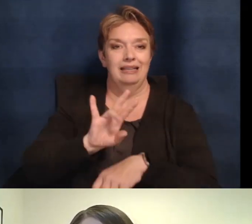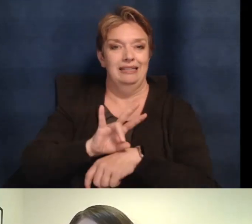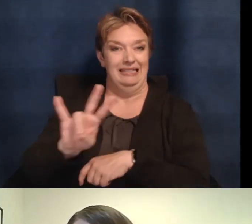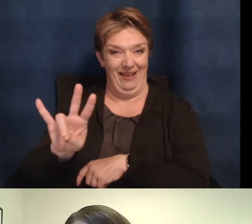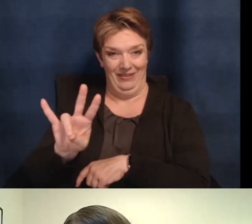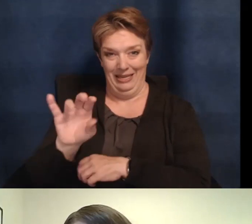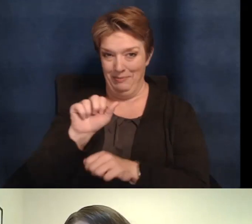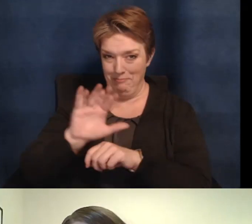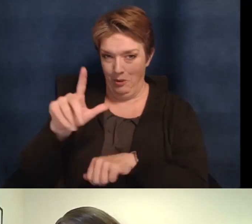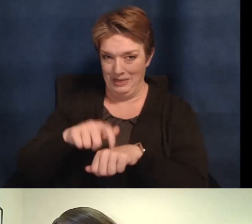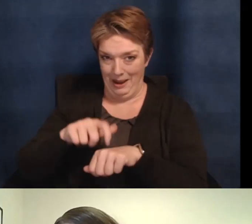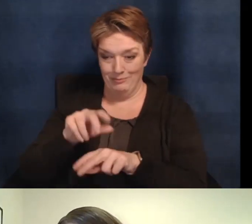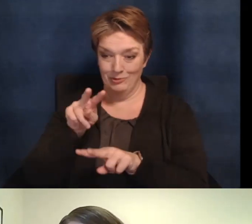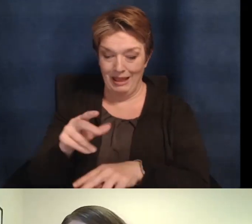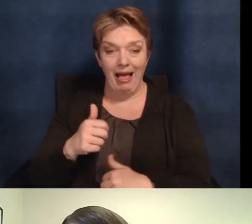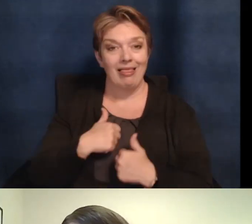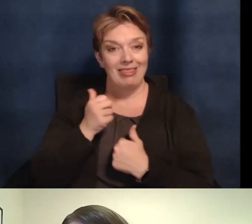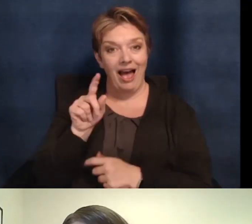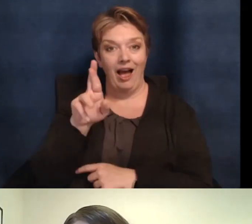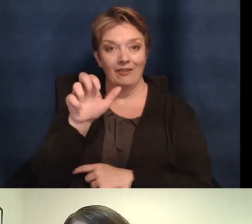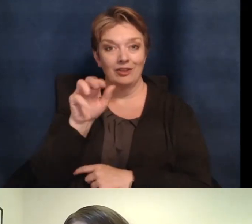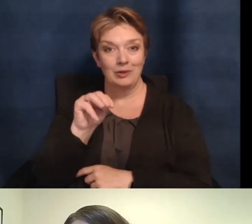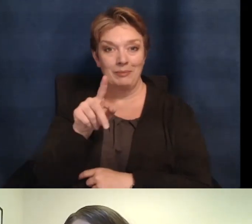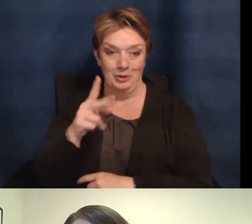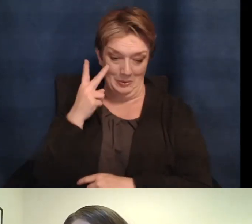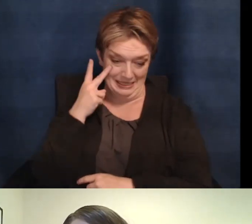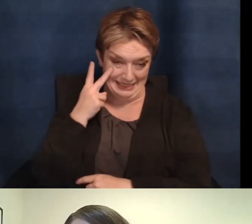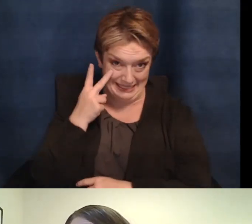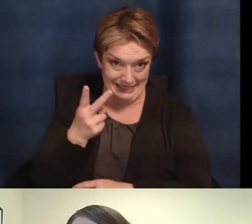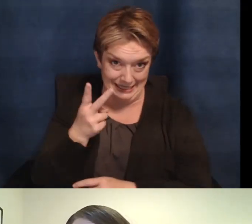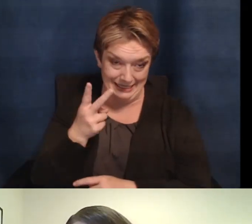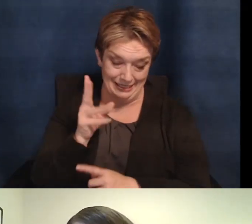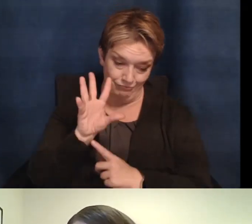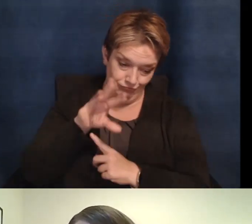And we have a live stream, so you can actually watch our gardener bring the water in.